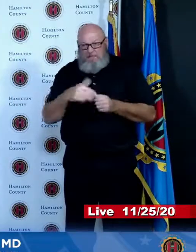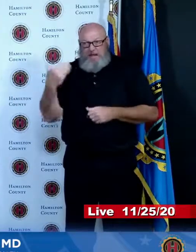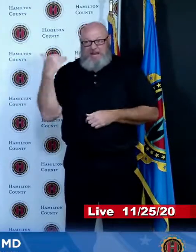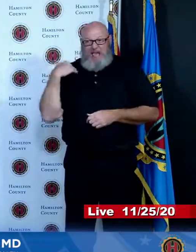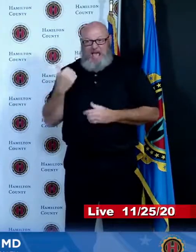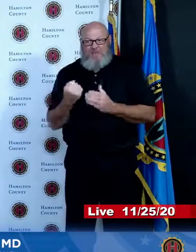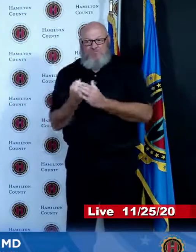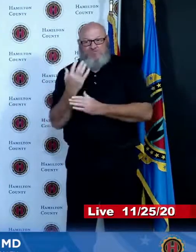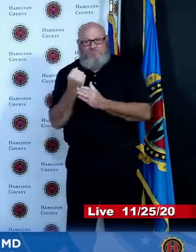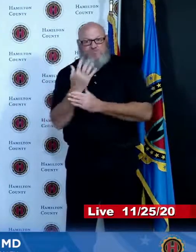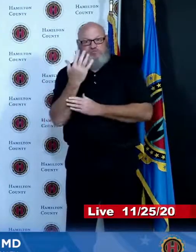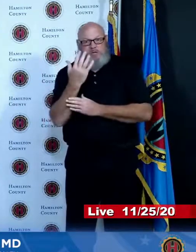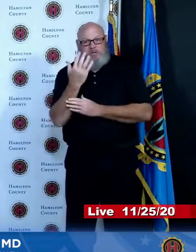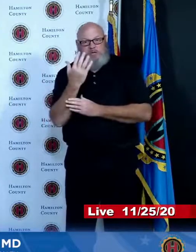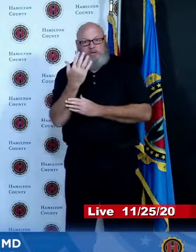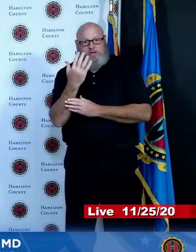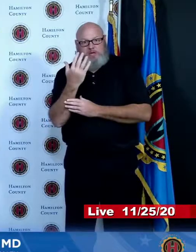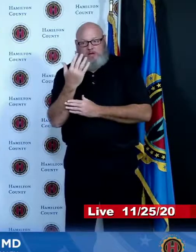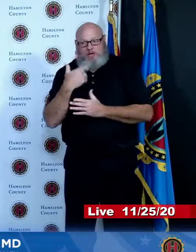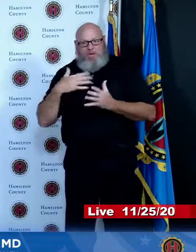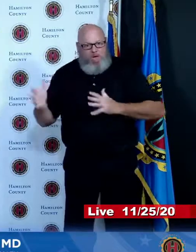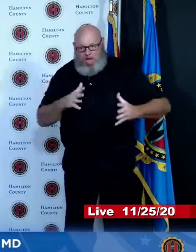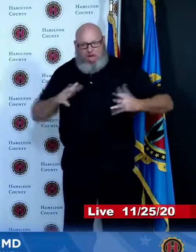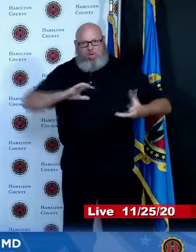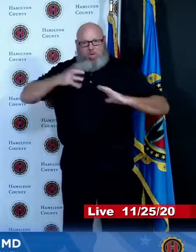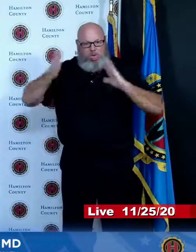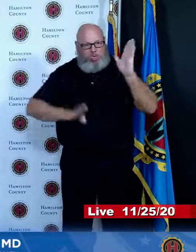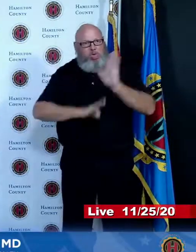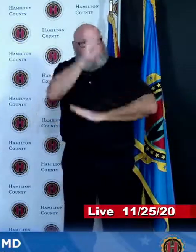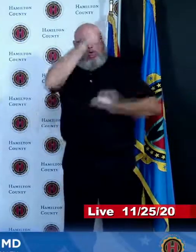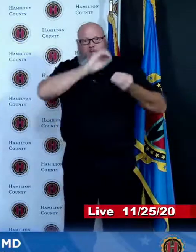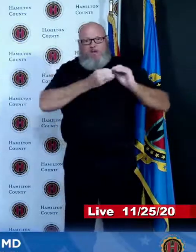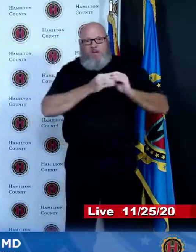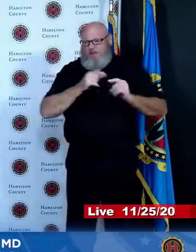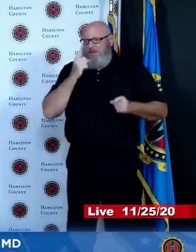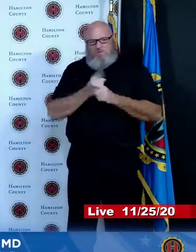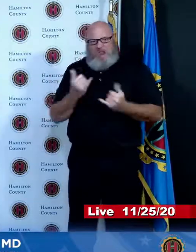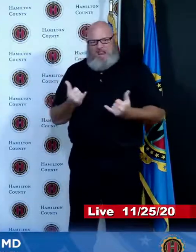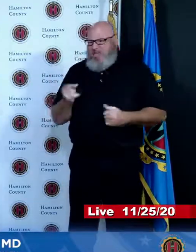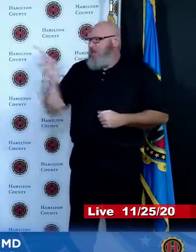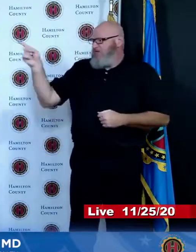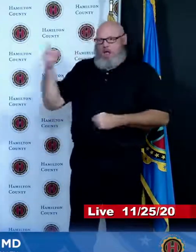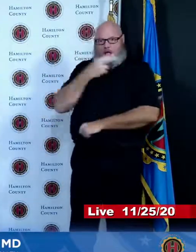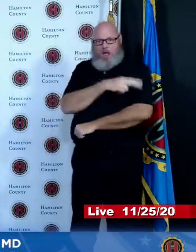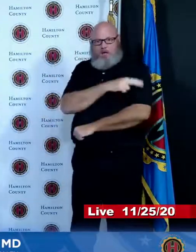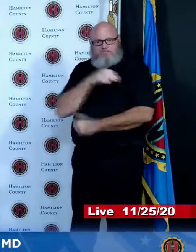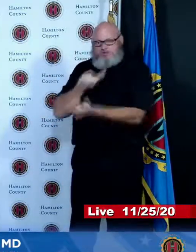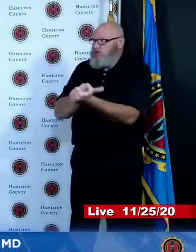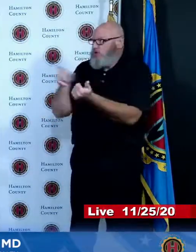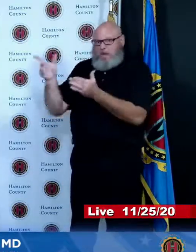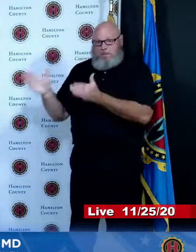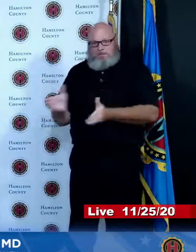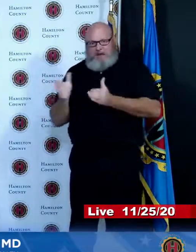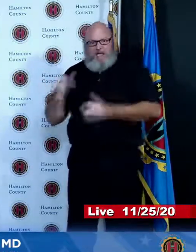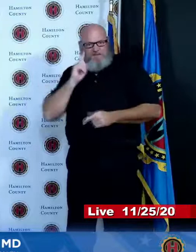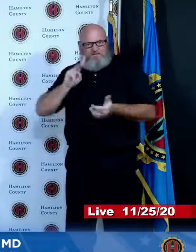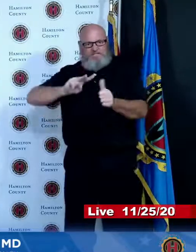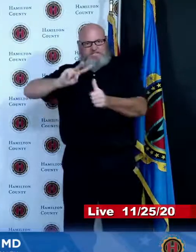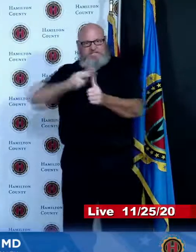the same way that our friends and colleagues on on the coast got hit and and so I guess